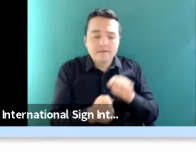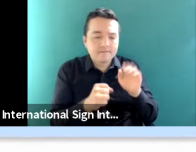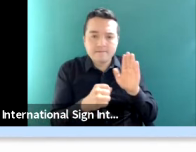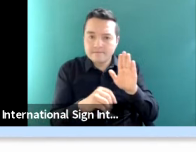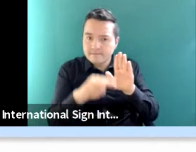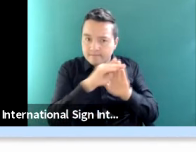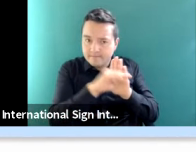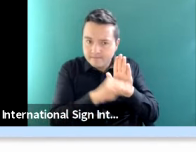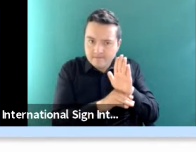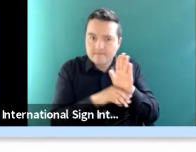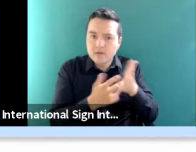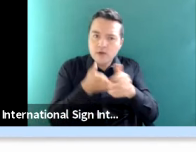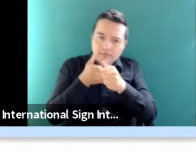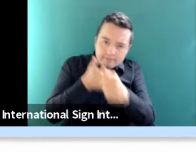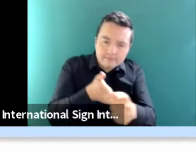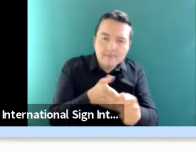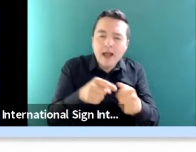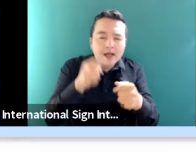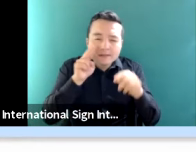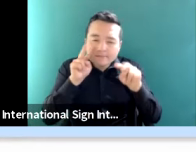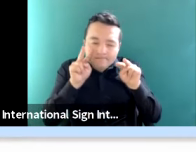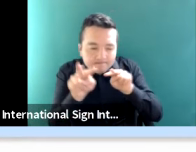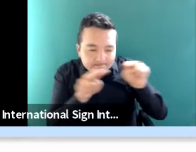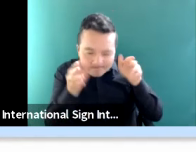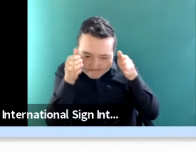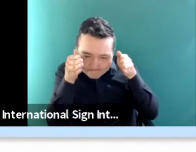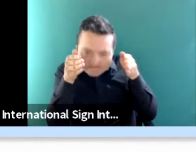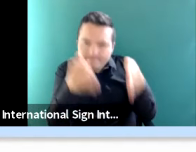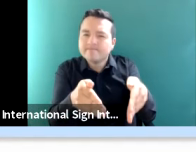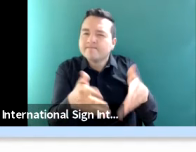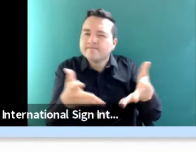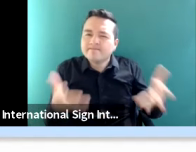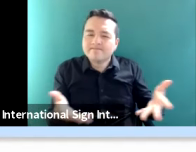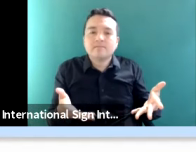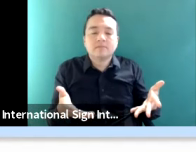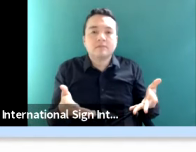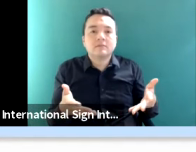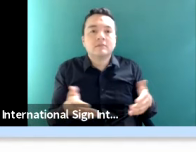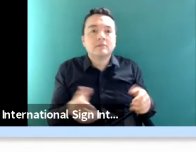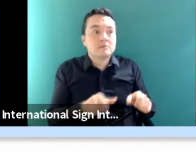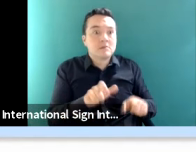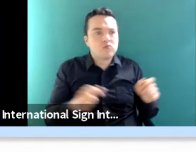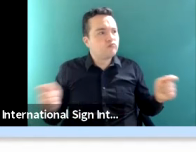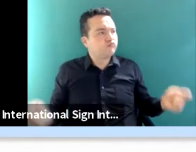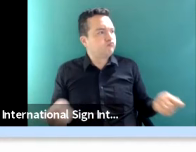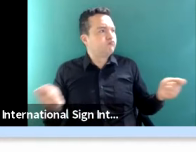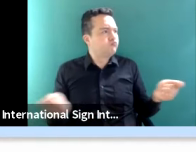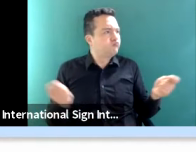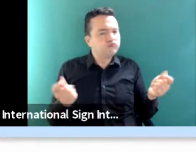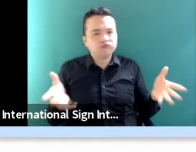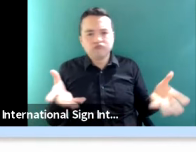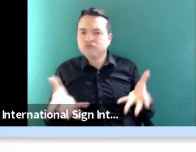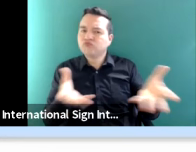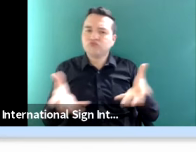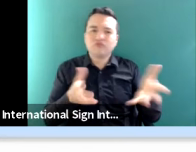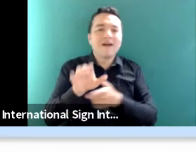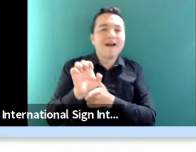It's like feeding funds to ideas.